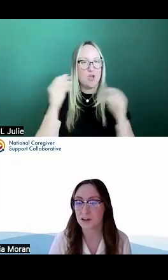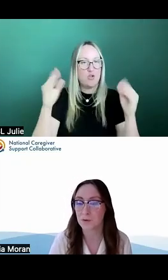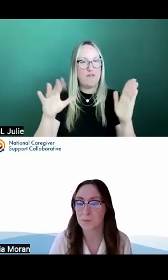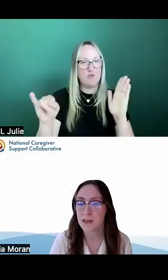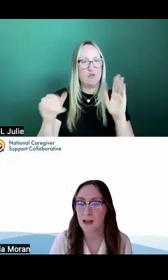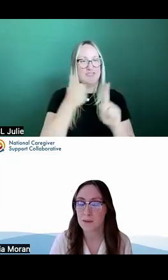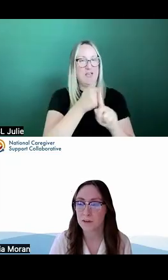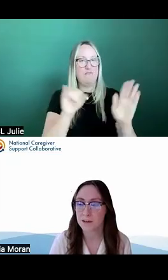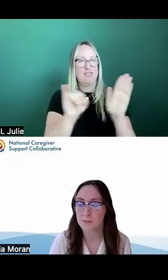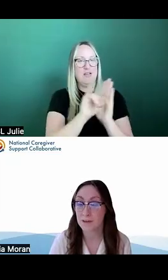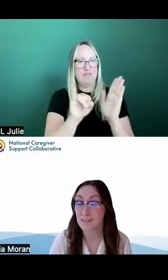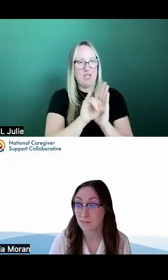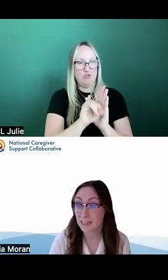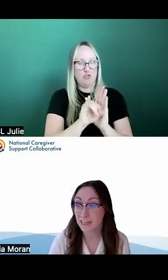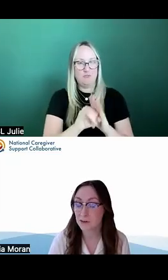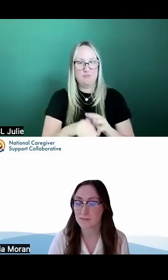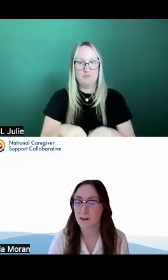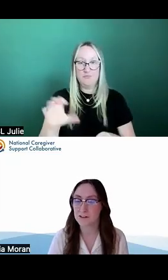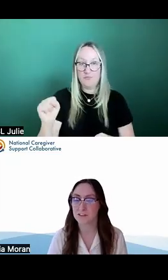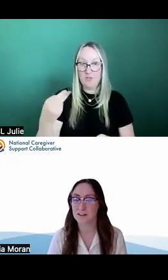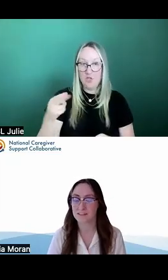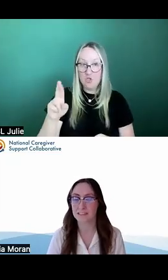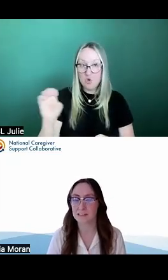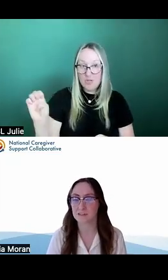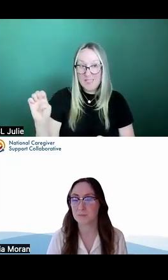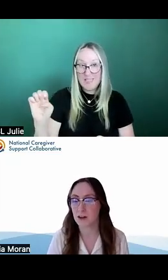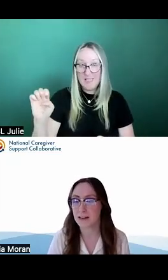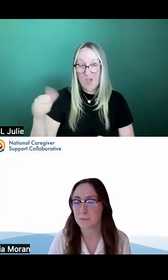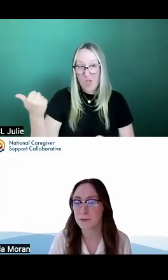So I'm wondering maybe Sheree, or if others are interested in responding,